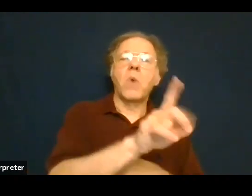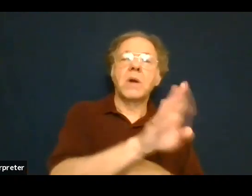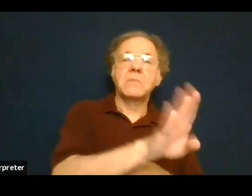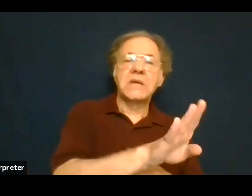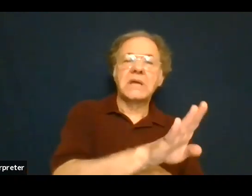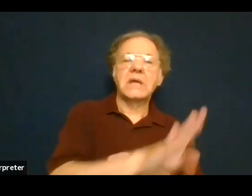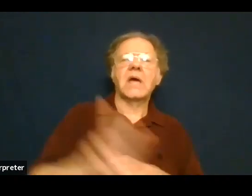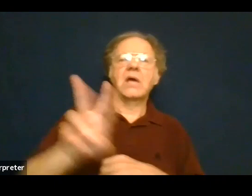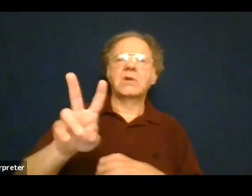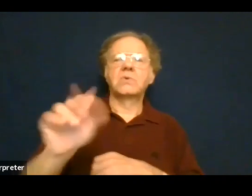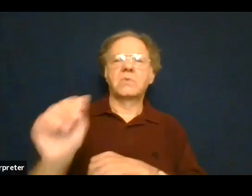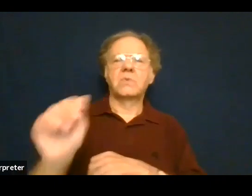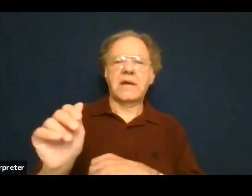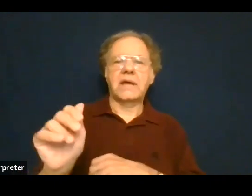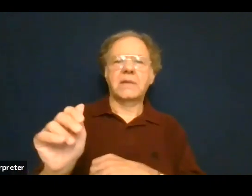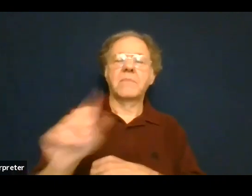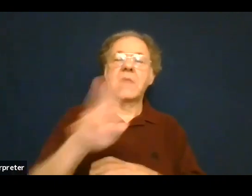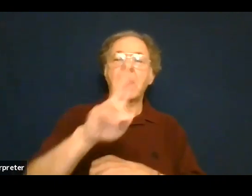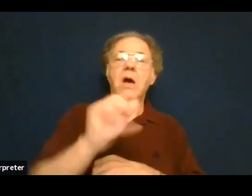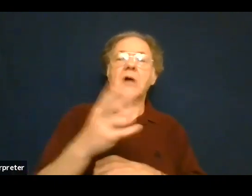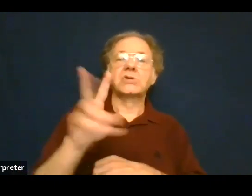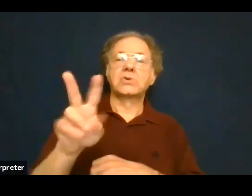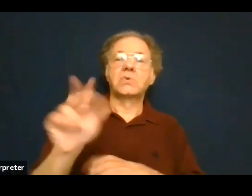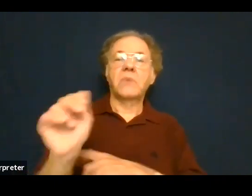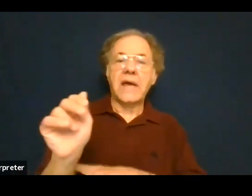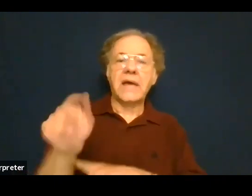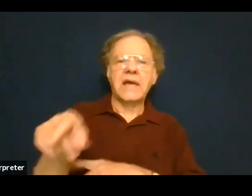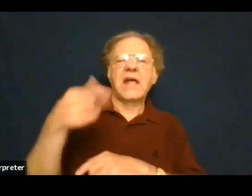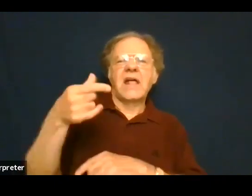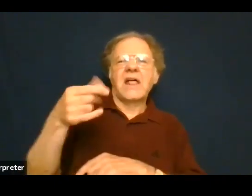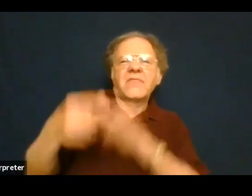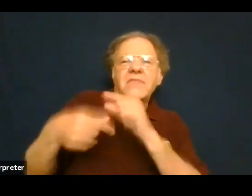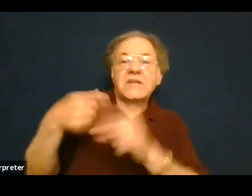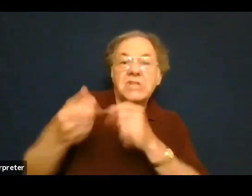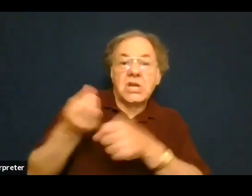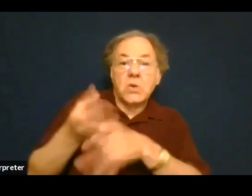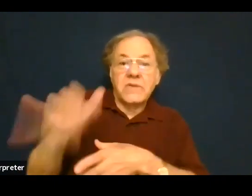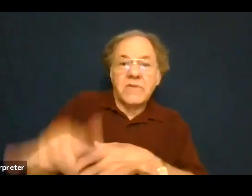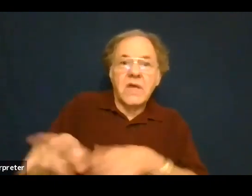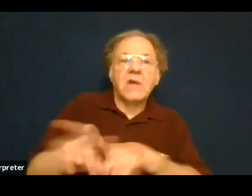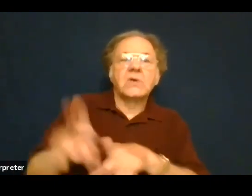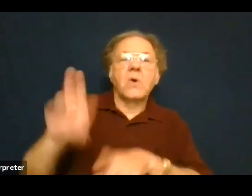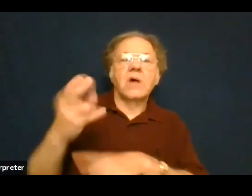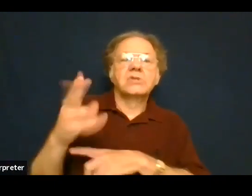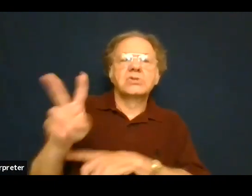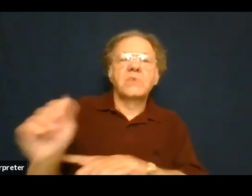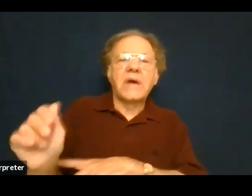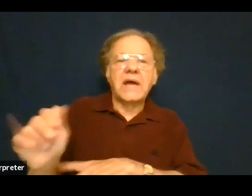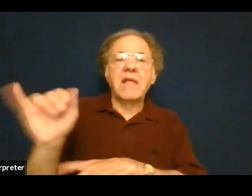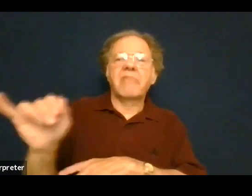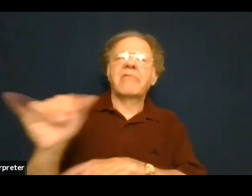So USH2A, of course, the gene that causes it is also called USH2A. And that not only is involved in Usher syndrome,